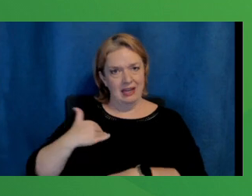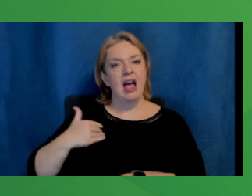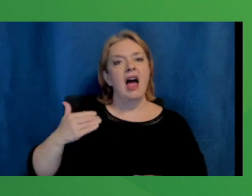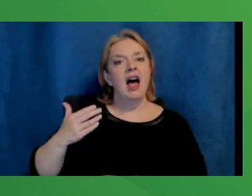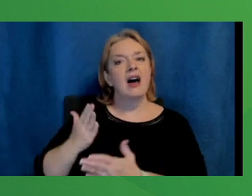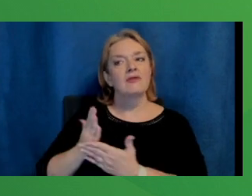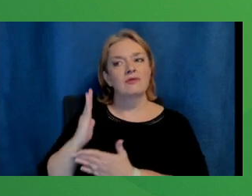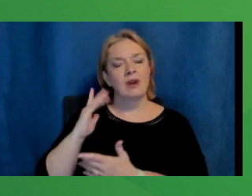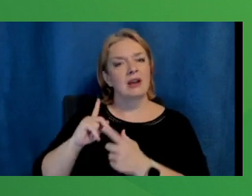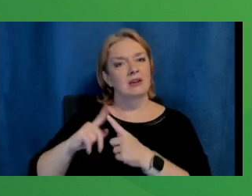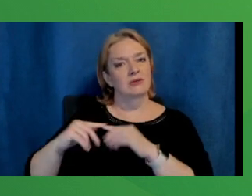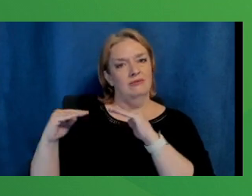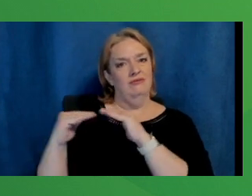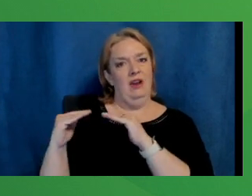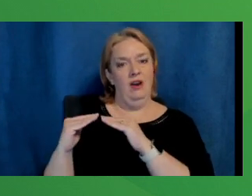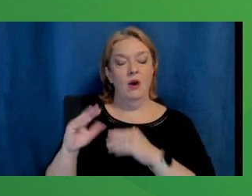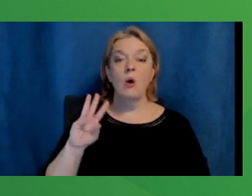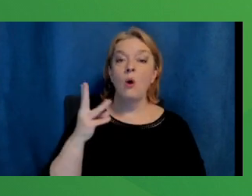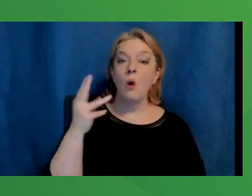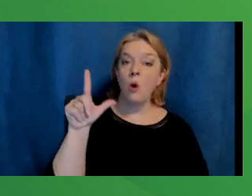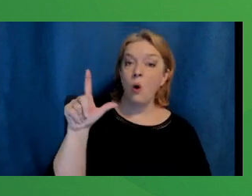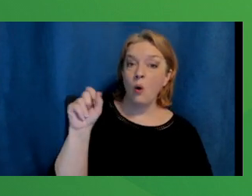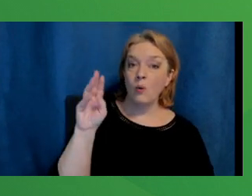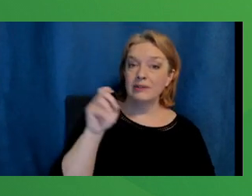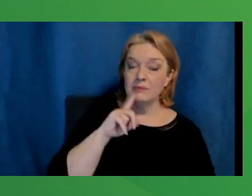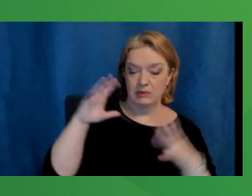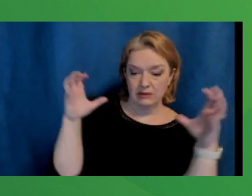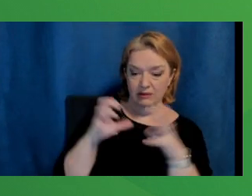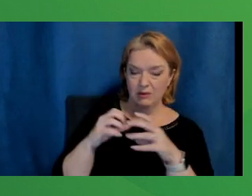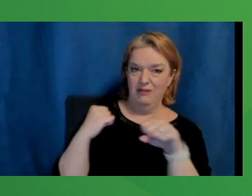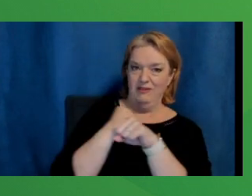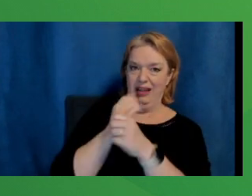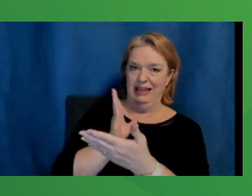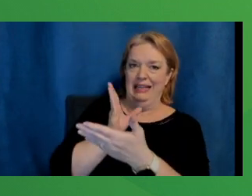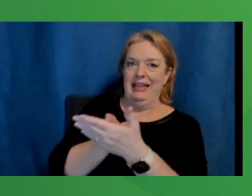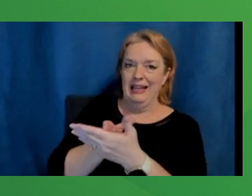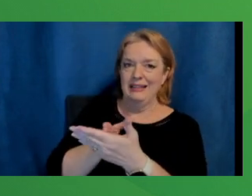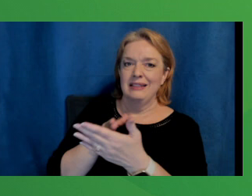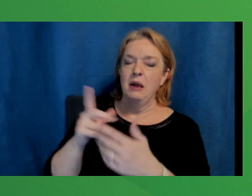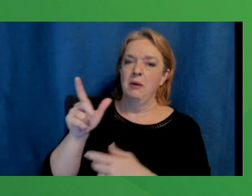against police brutality. Community, sometimes it takes a village to get justice you deserve.